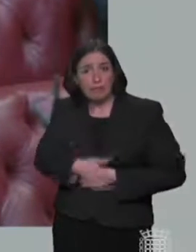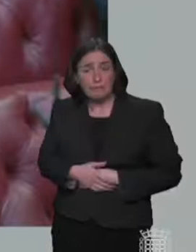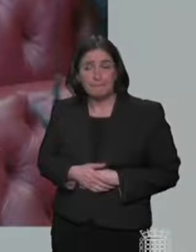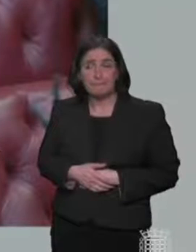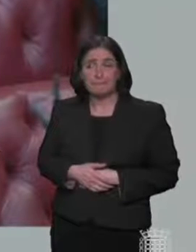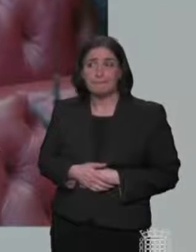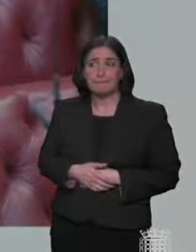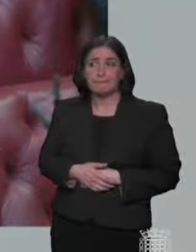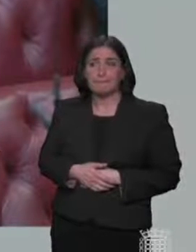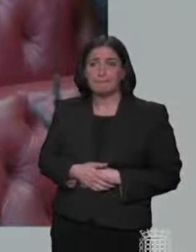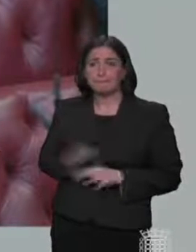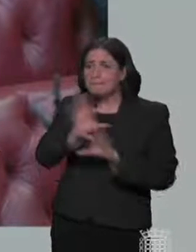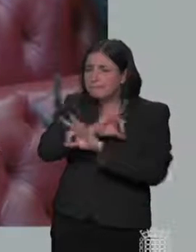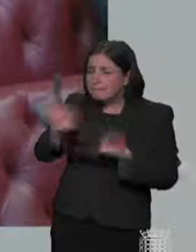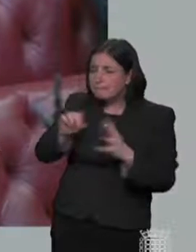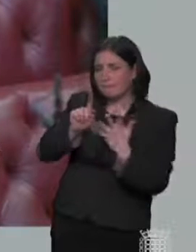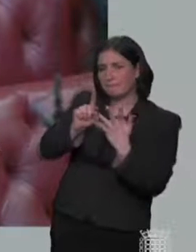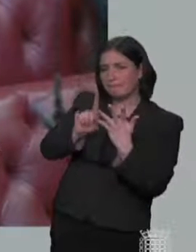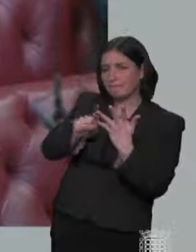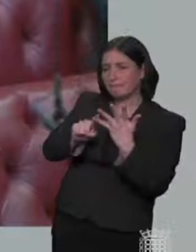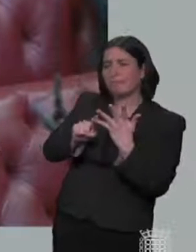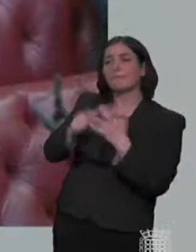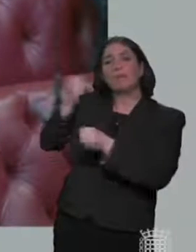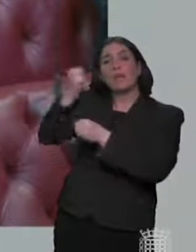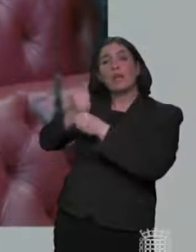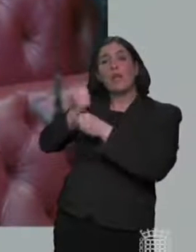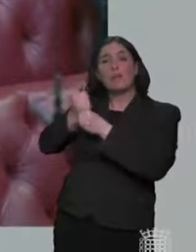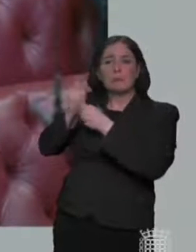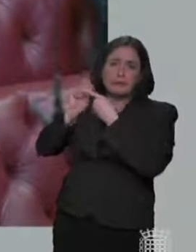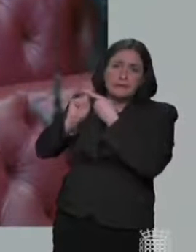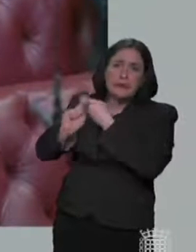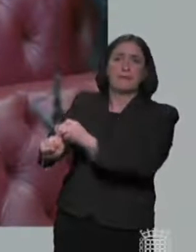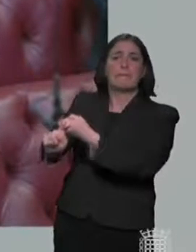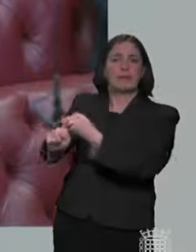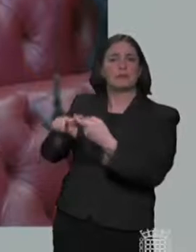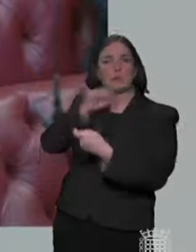when can the government achieve its commitment to ensuring that captioning by subtitling signing an